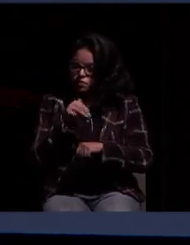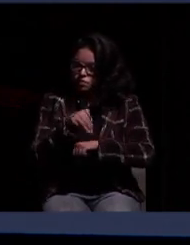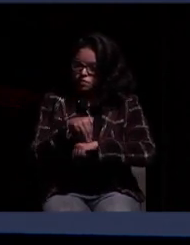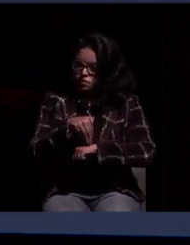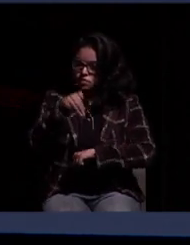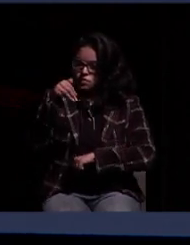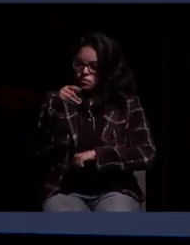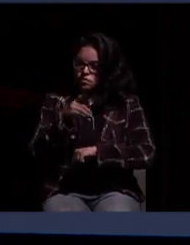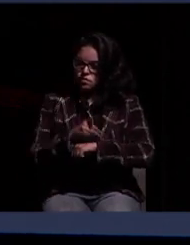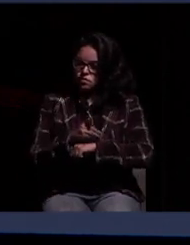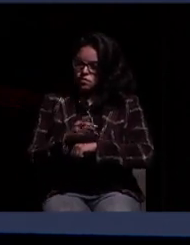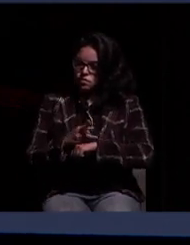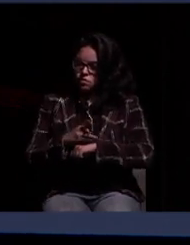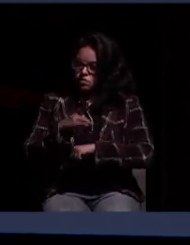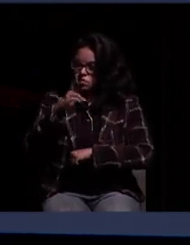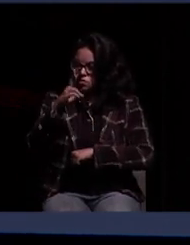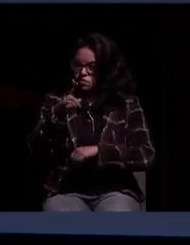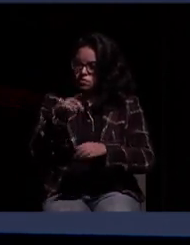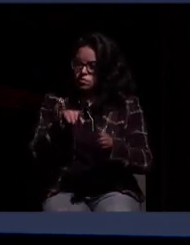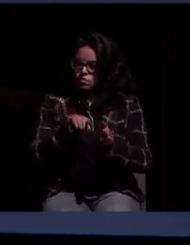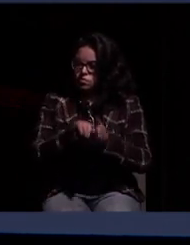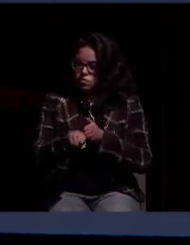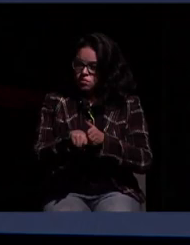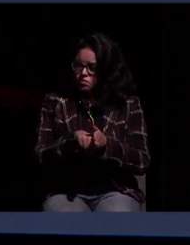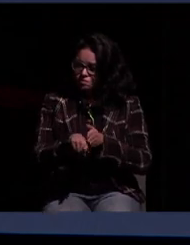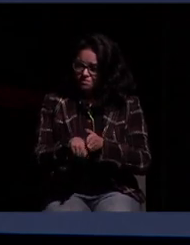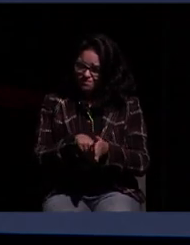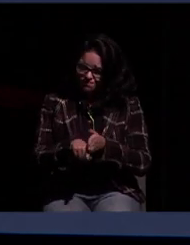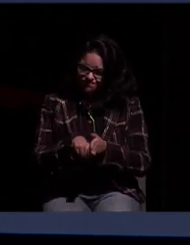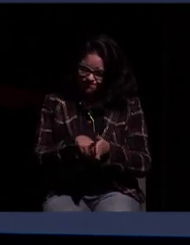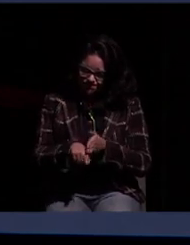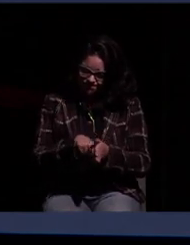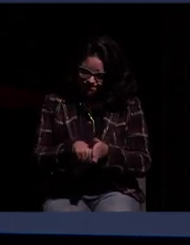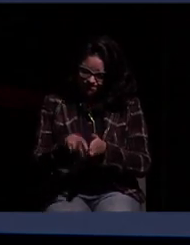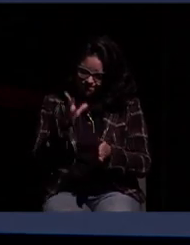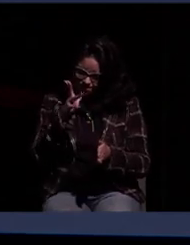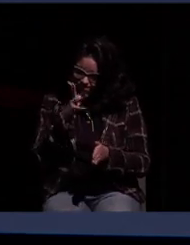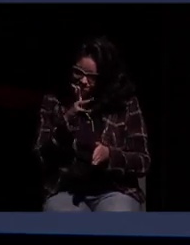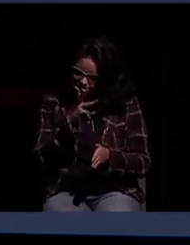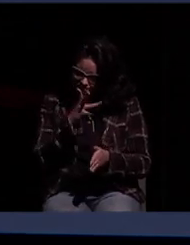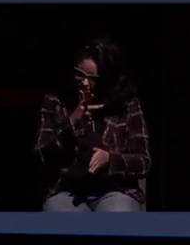So they are long-running research